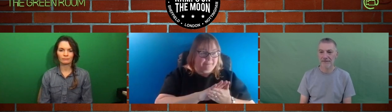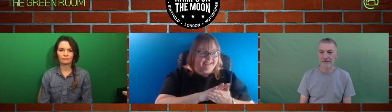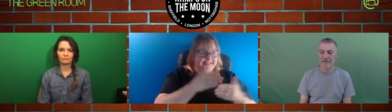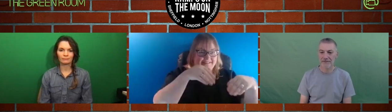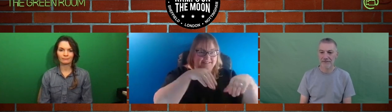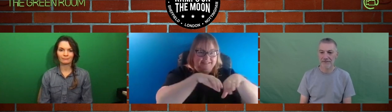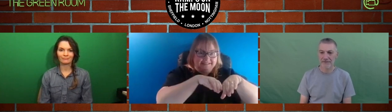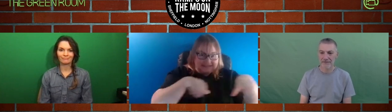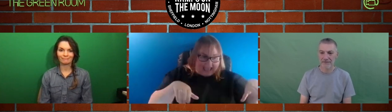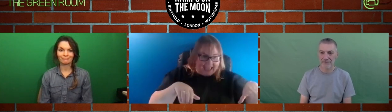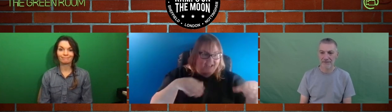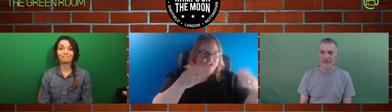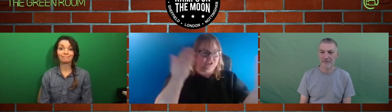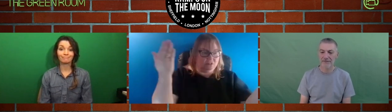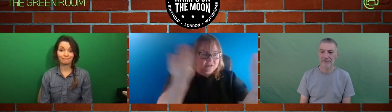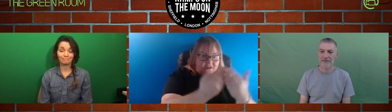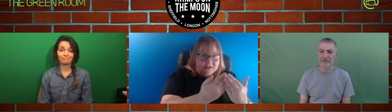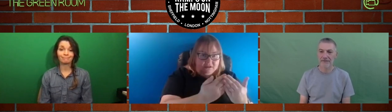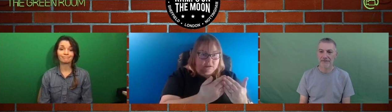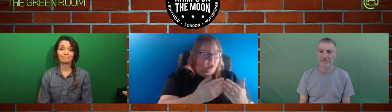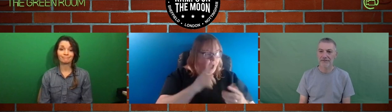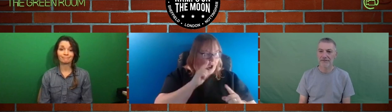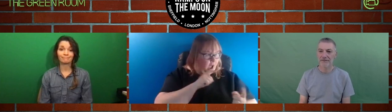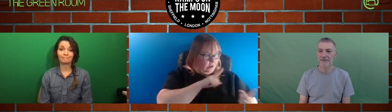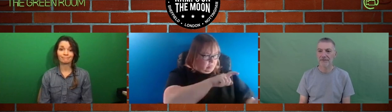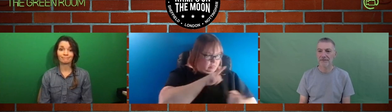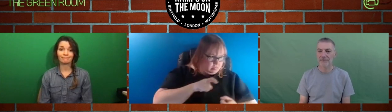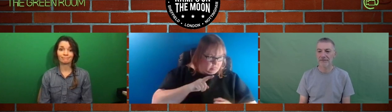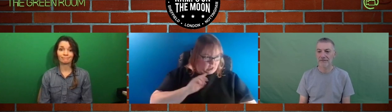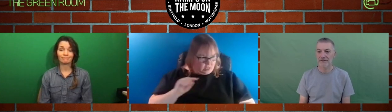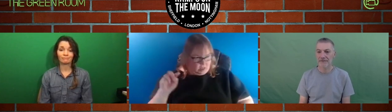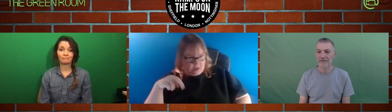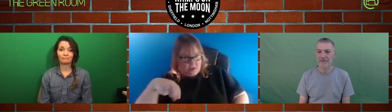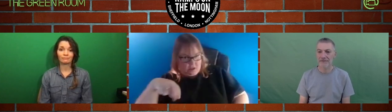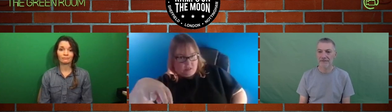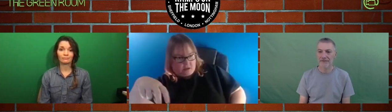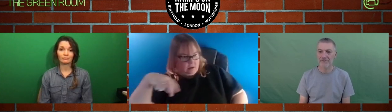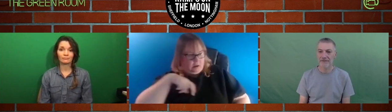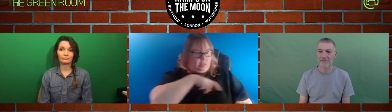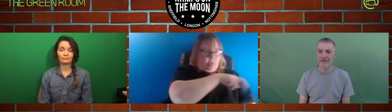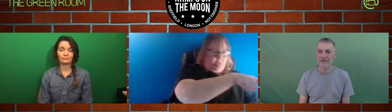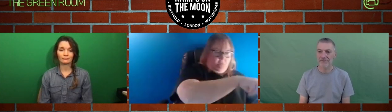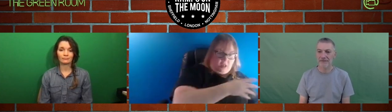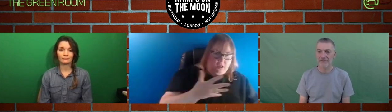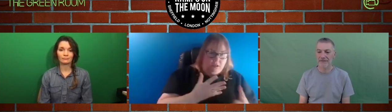coming to you kind of goes away so you have to know all the questions to ask and you have to know all the changes